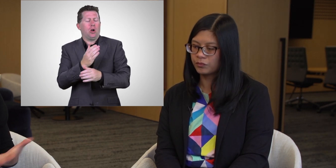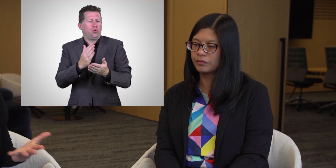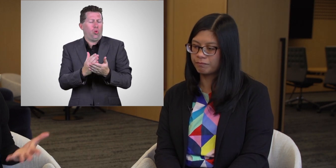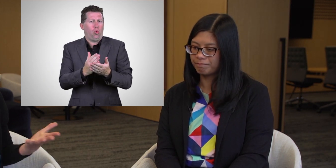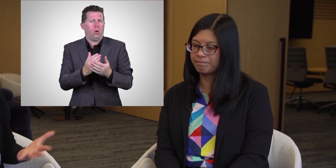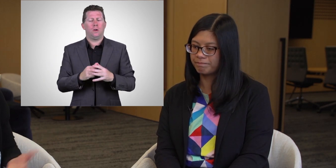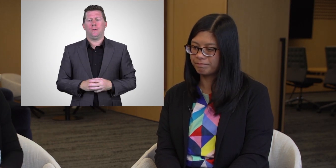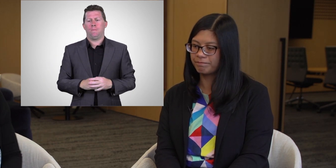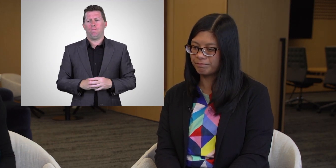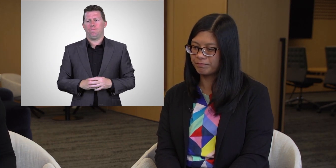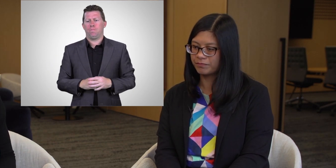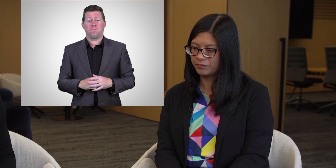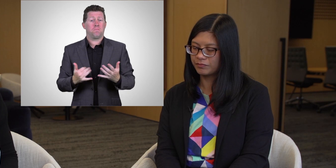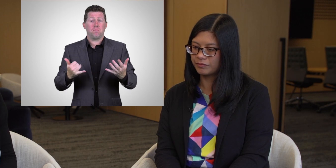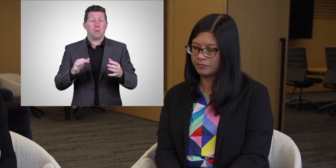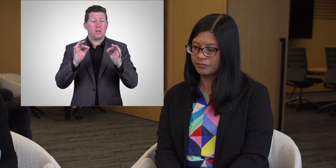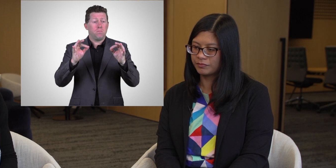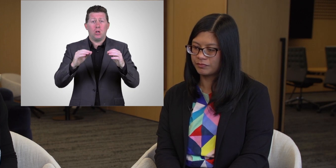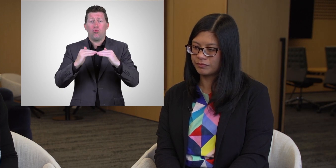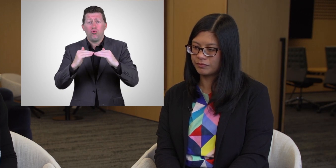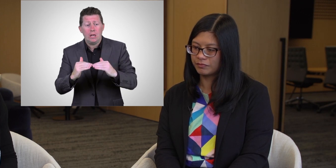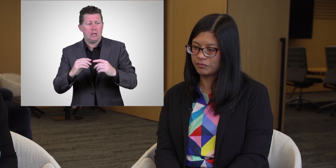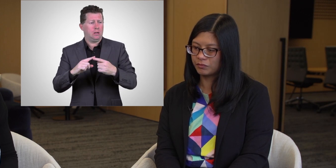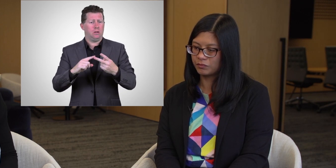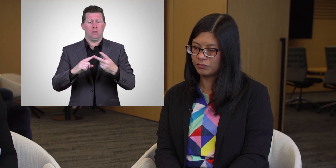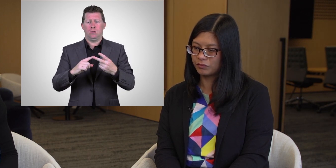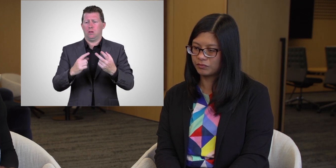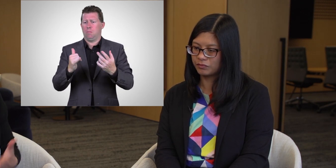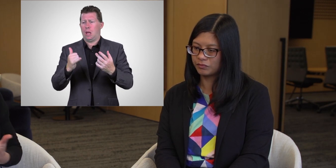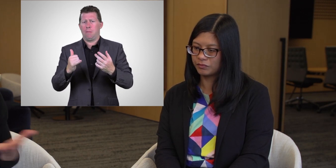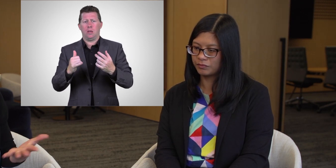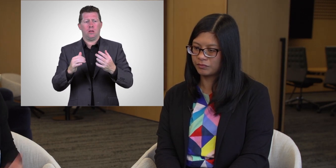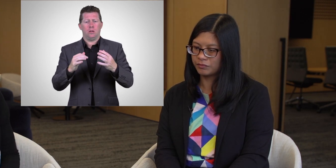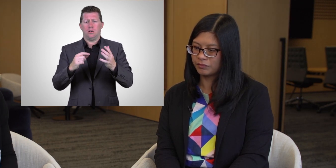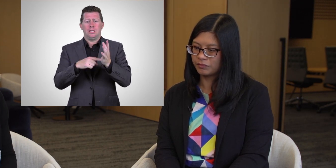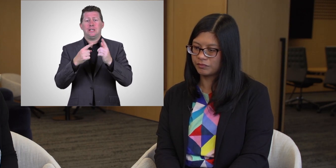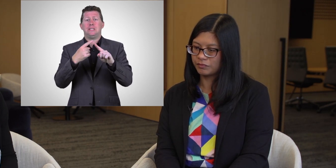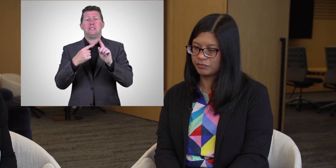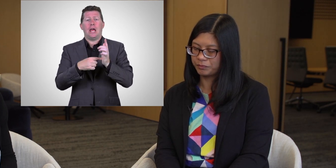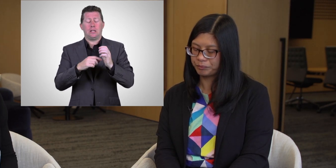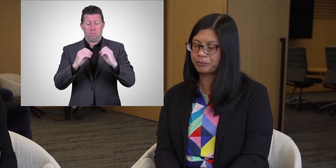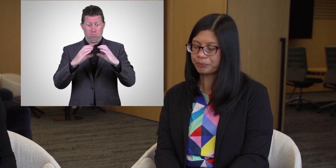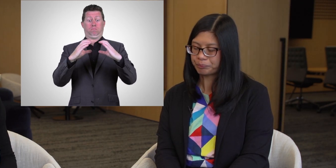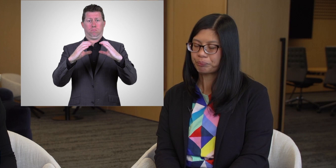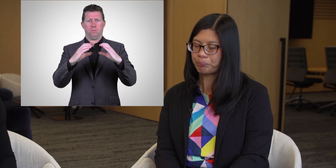kind of furniture that they need or even recourse to certain texts that they would normally have in